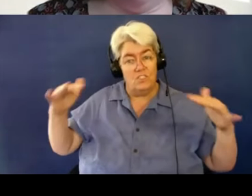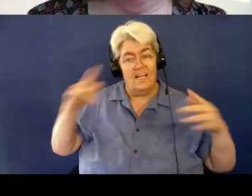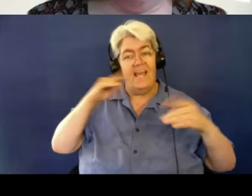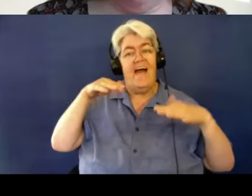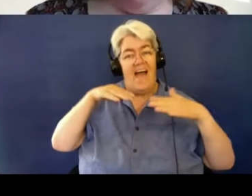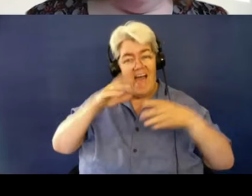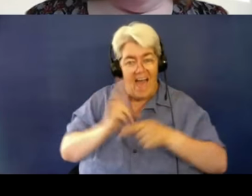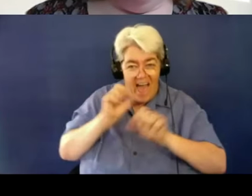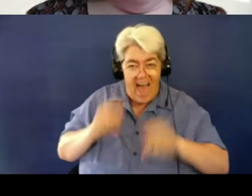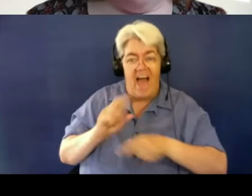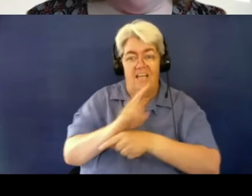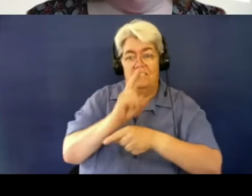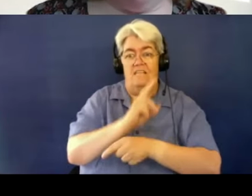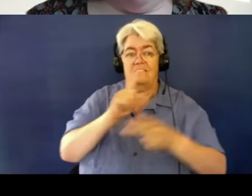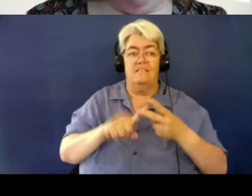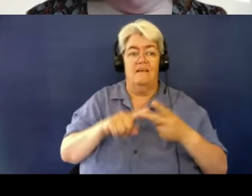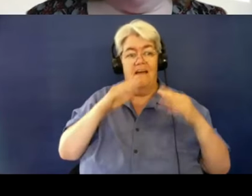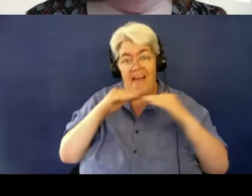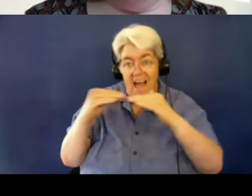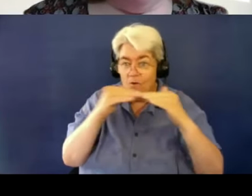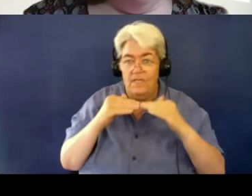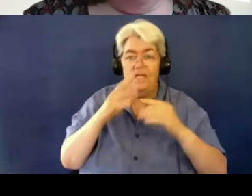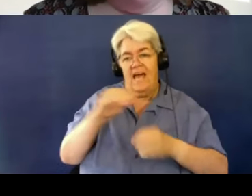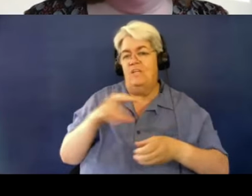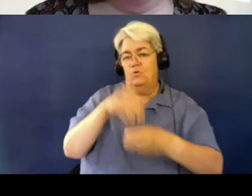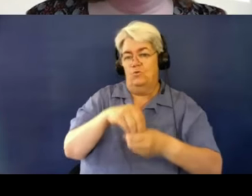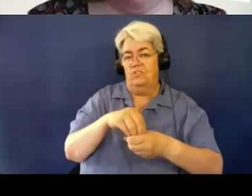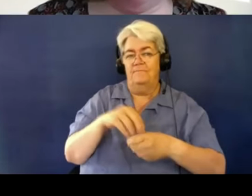Diversity asks the question -- who's in the space?